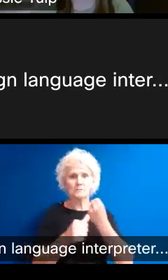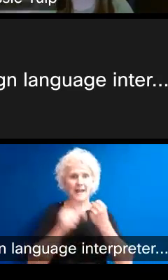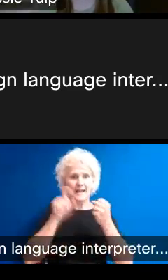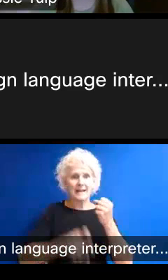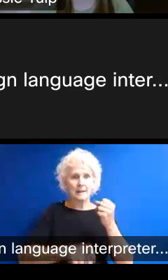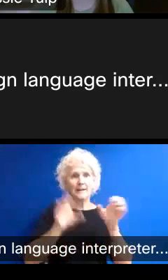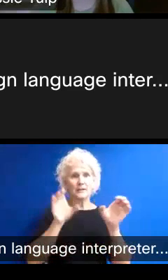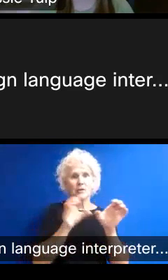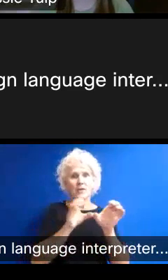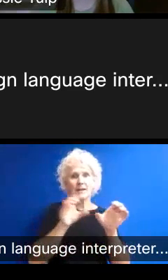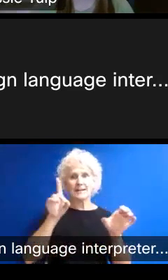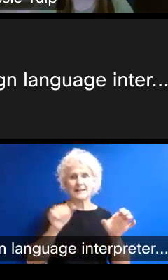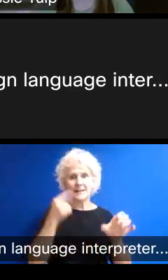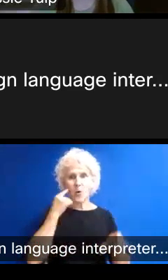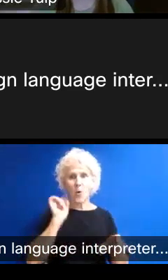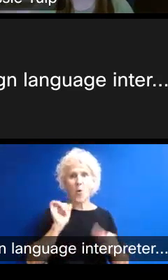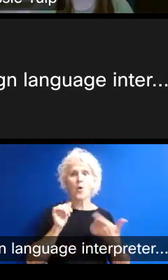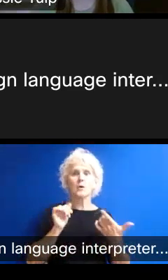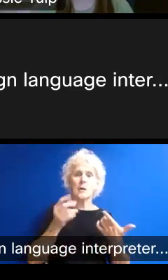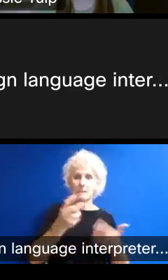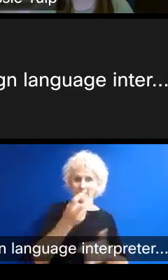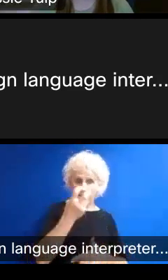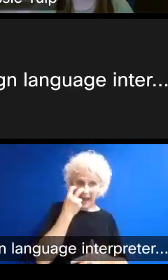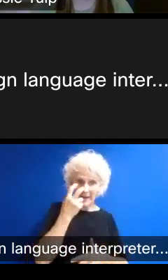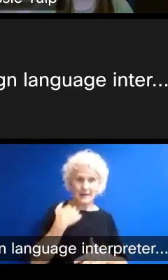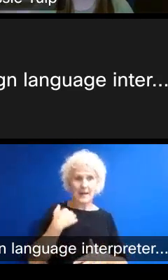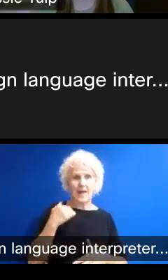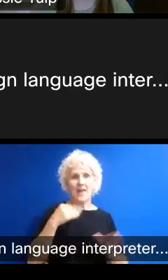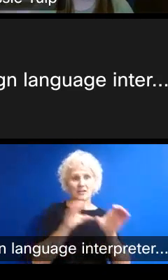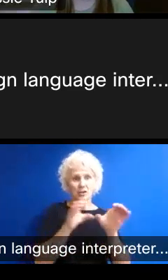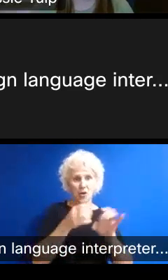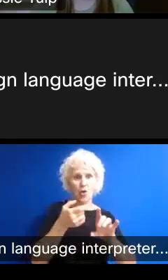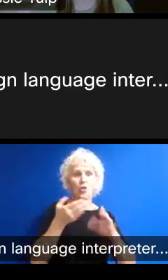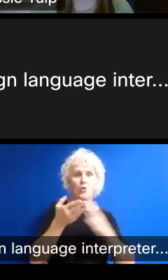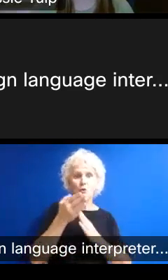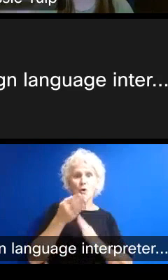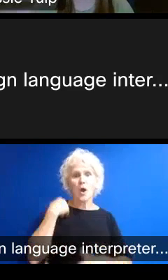certified as blind. The certification must be from the Social Security Administration or the